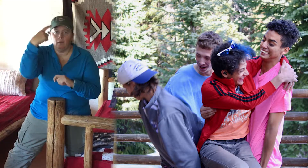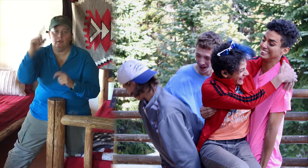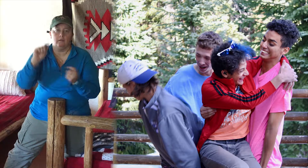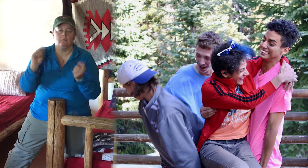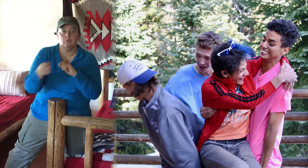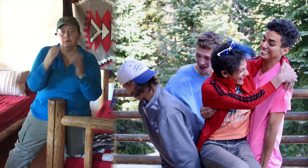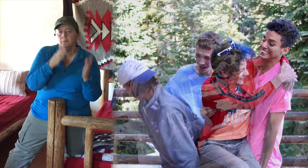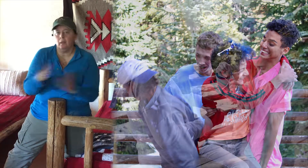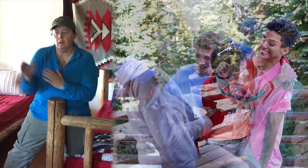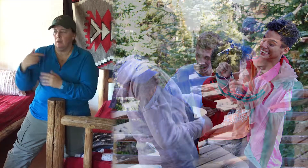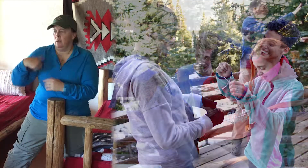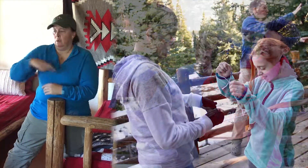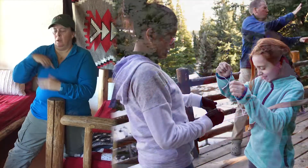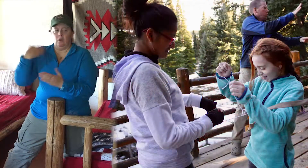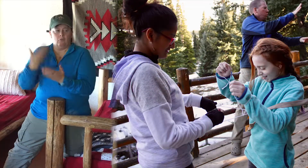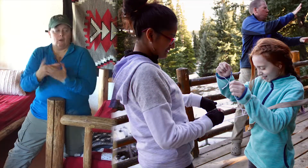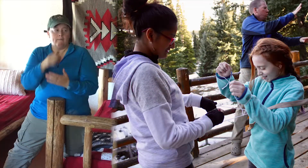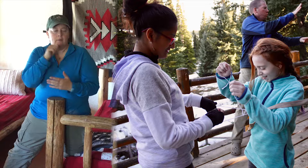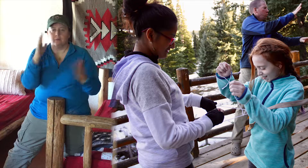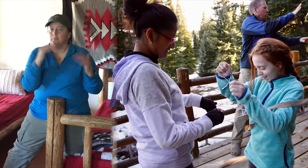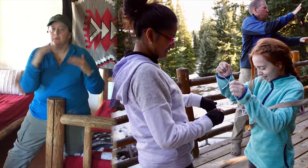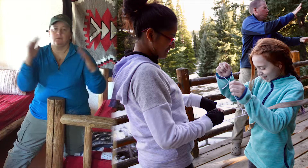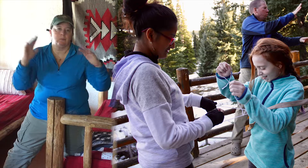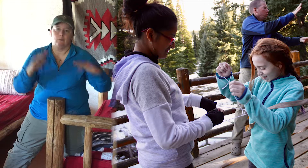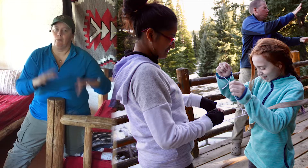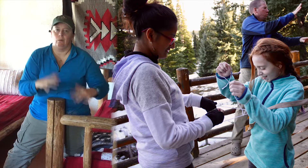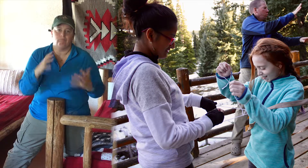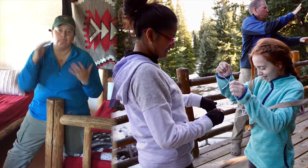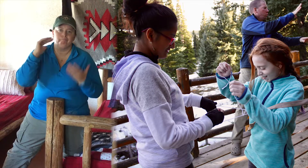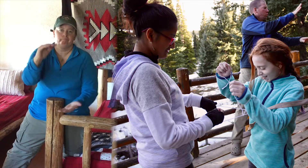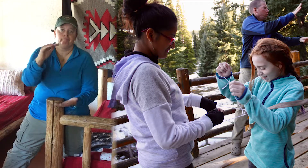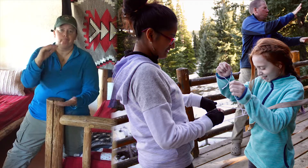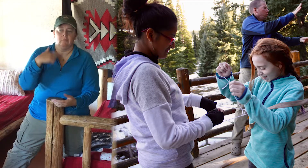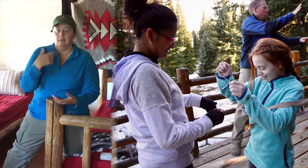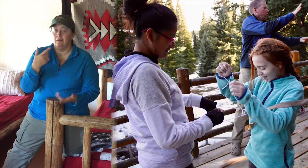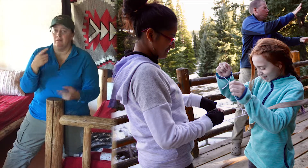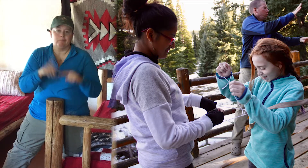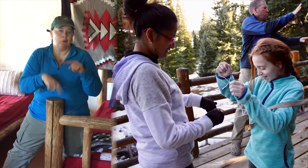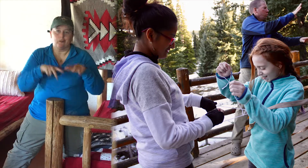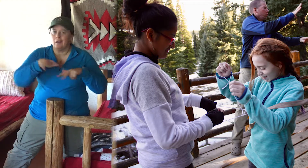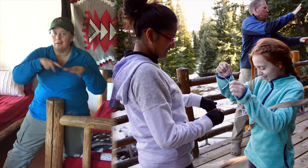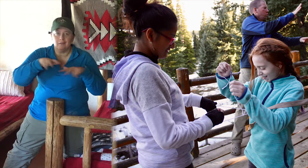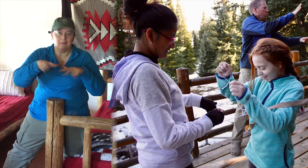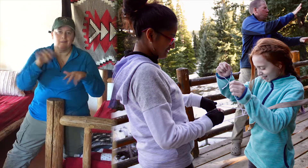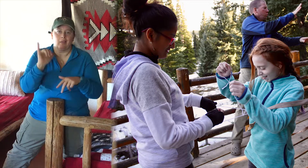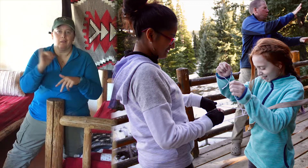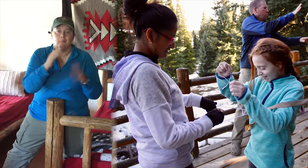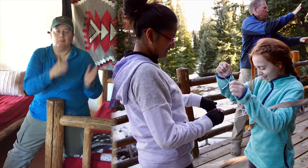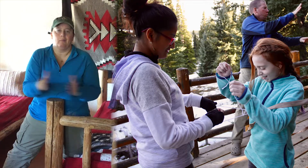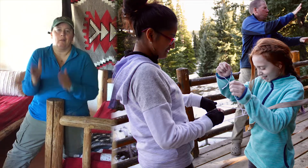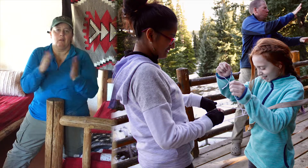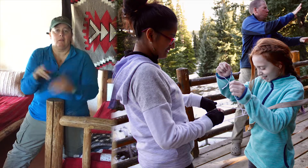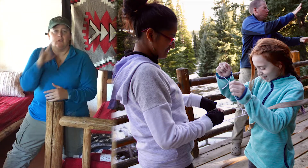Ready to change their minds; change their plans. We got here; we did not expect so much snow. We couldn't go for a hike like we had planned.